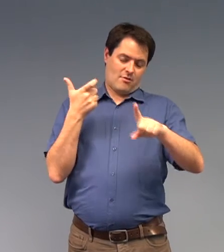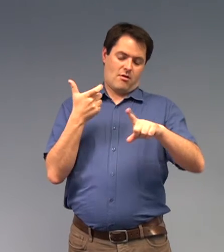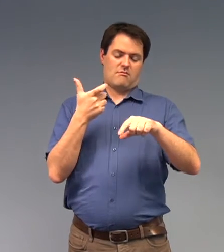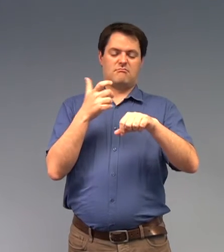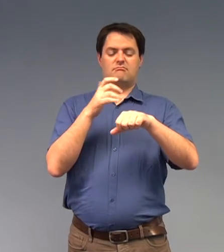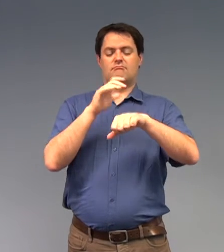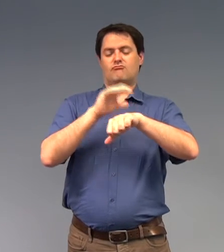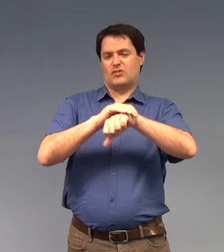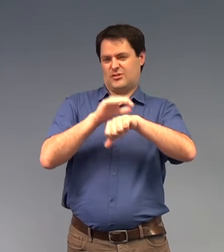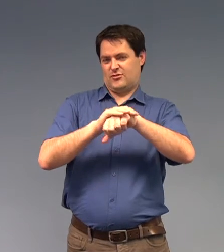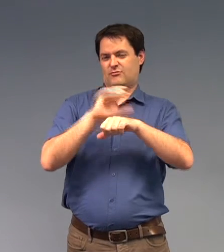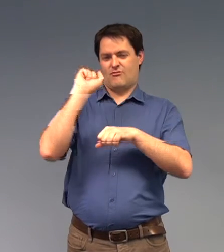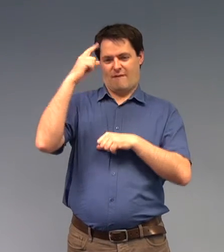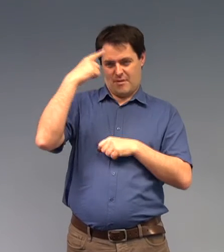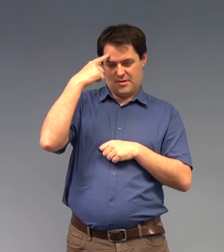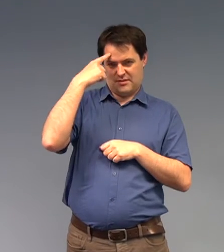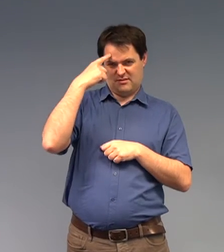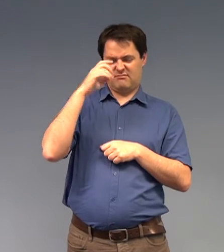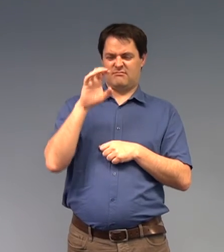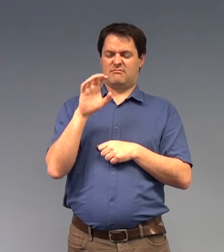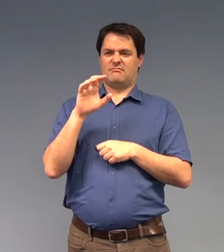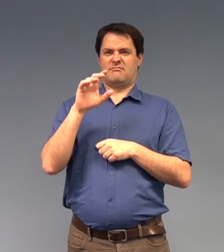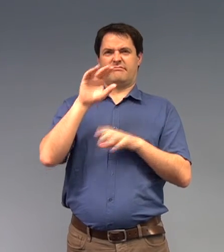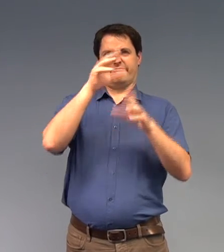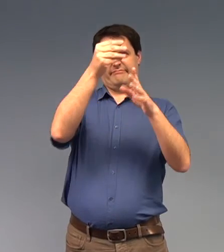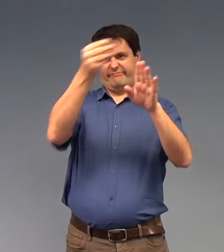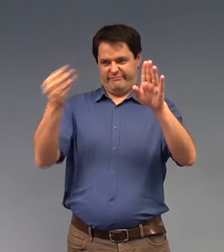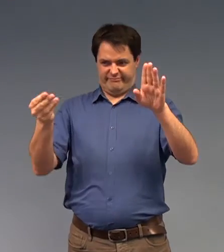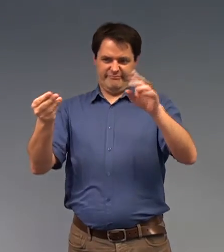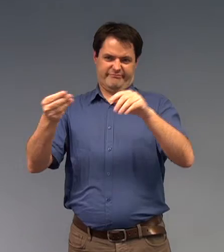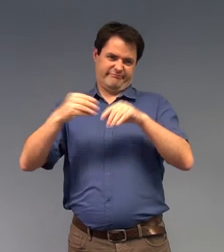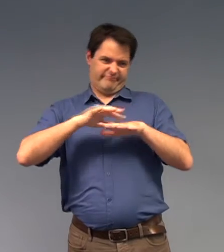Deafness, Cognition and Language Research Centre.